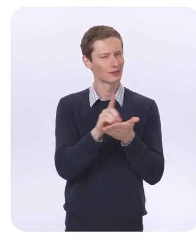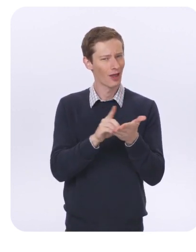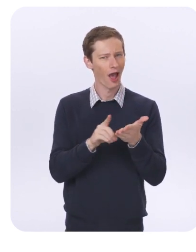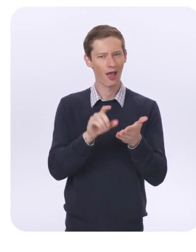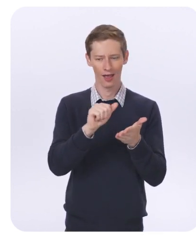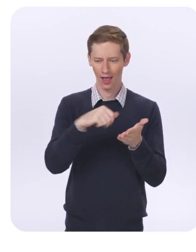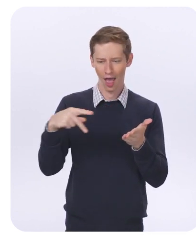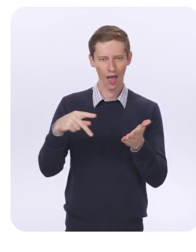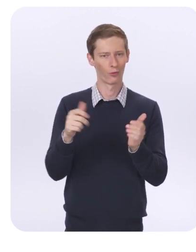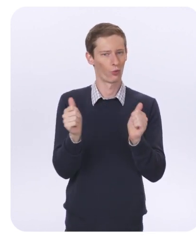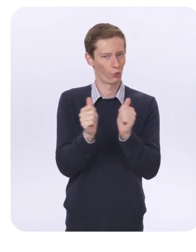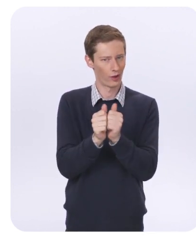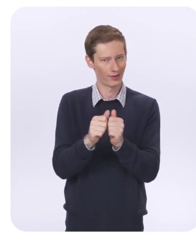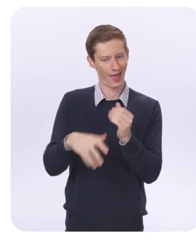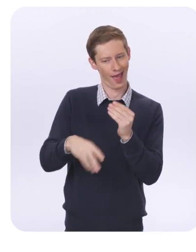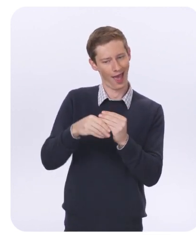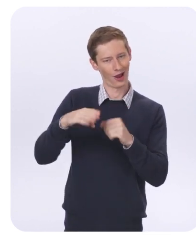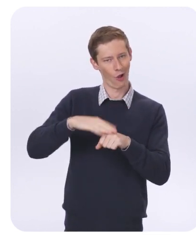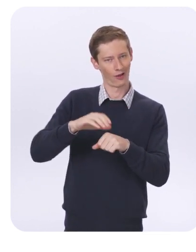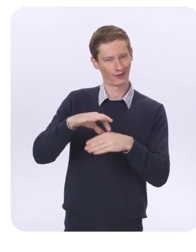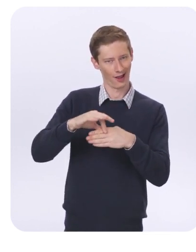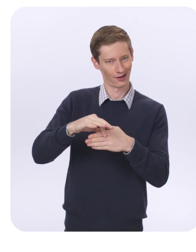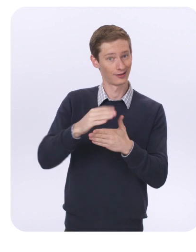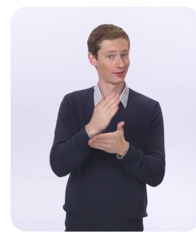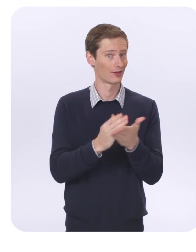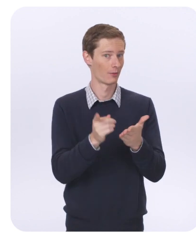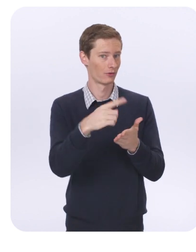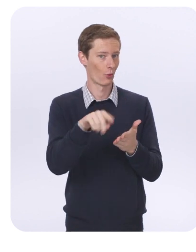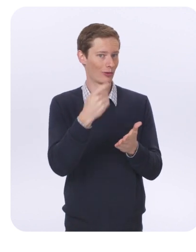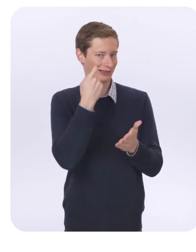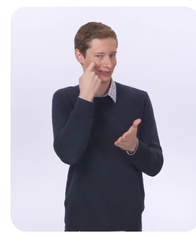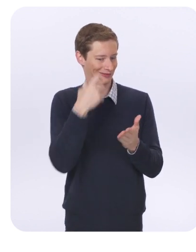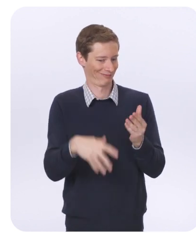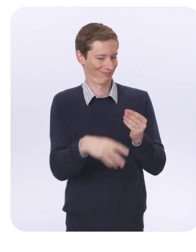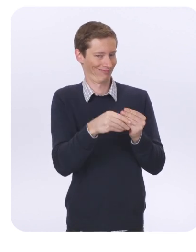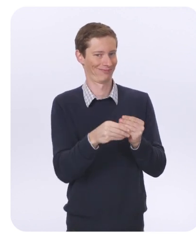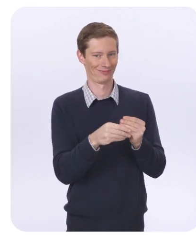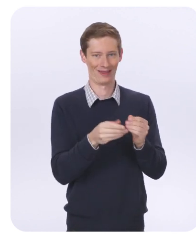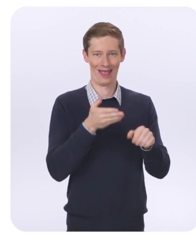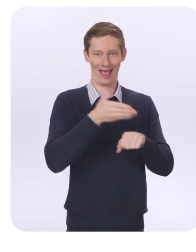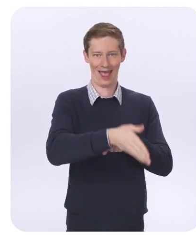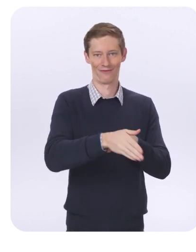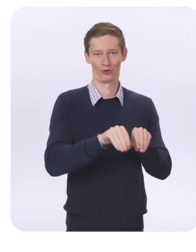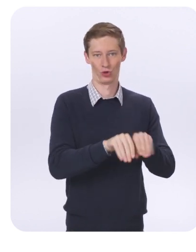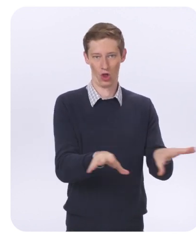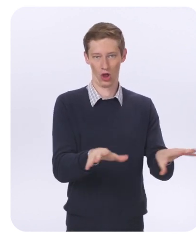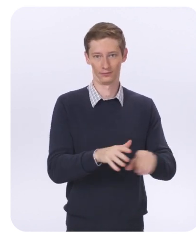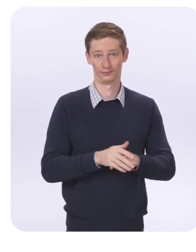For anyone not using add-on content, we highly recommend that you strongly consider this as a lever,